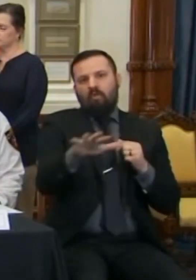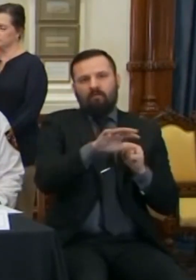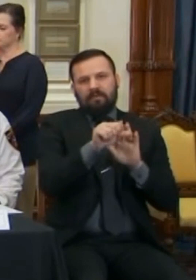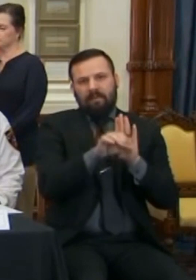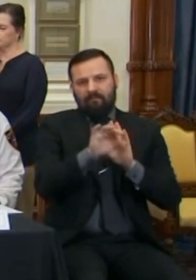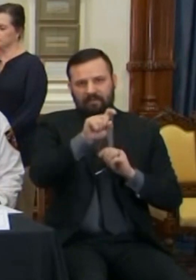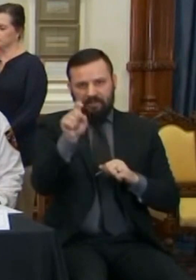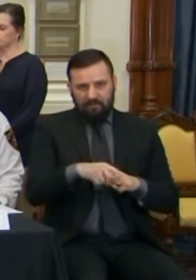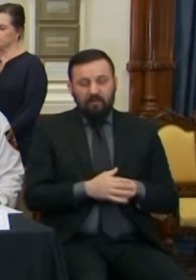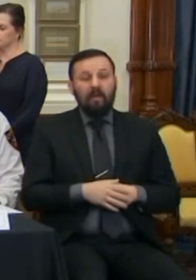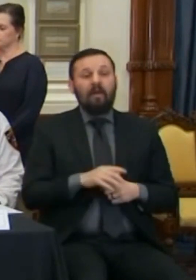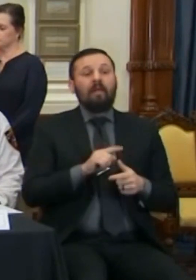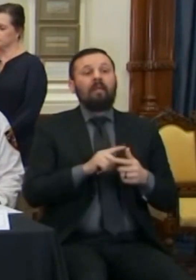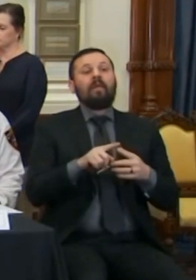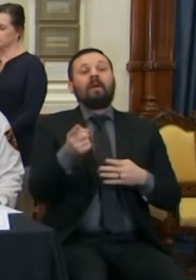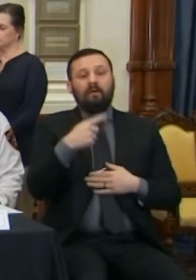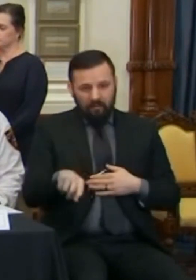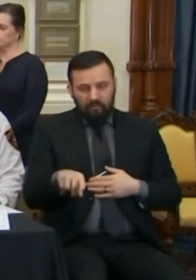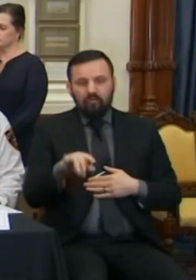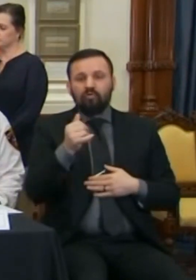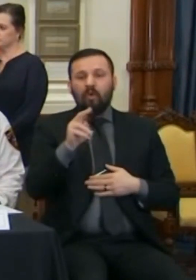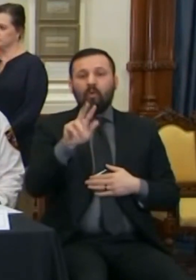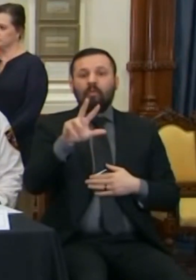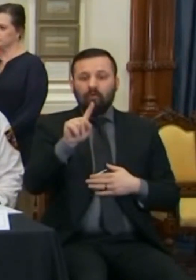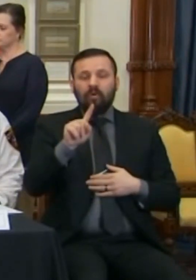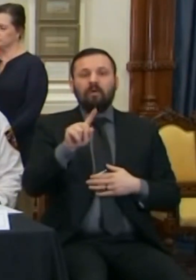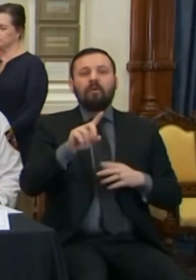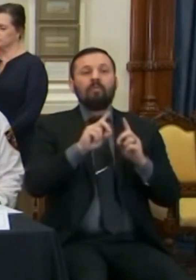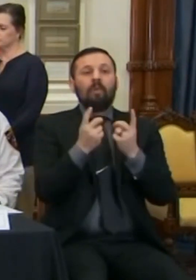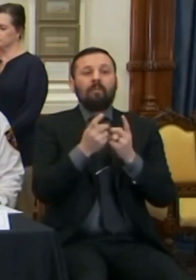next week on January 31st the Department State Health Services activated the